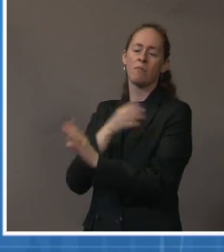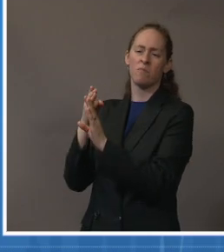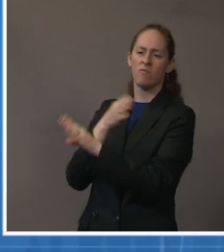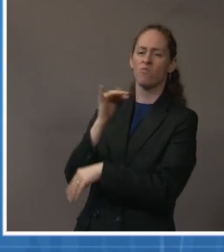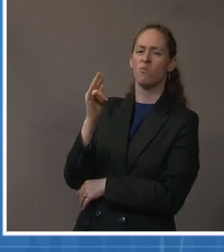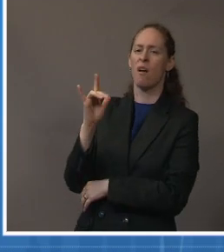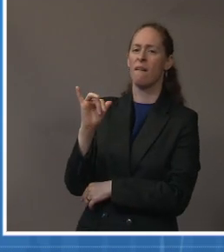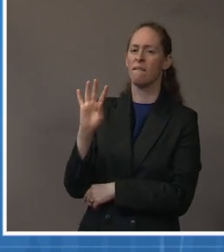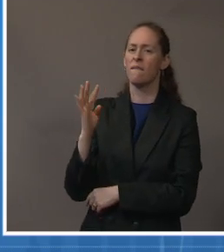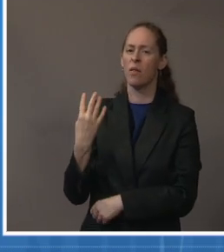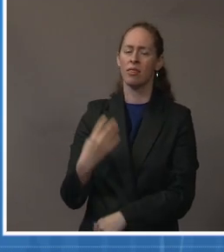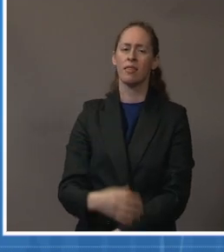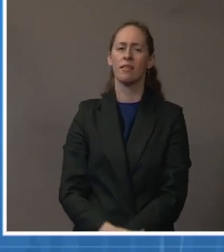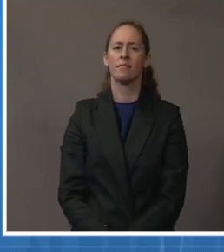But thank you, Jeff.